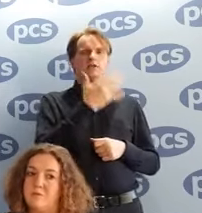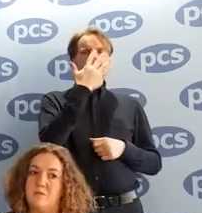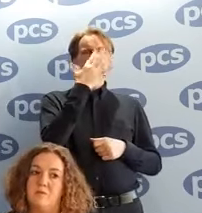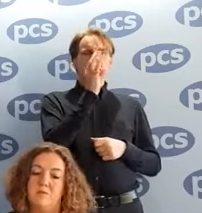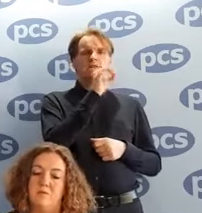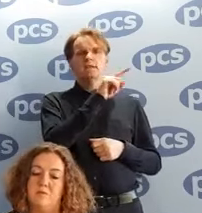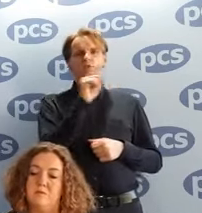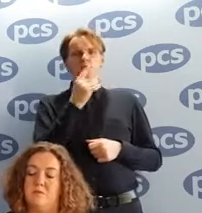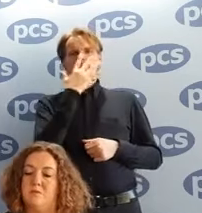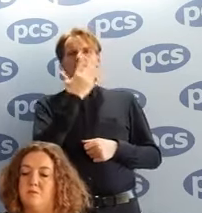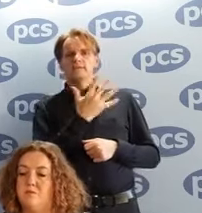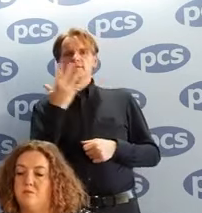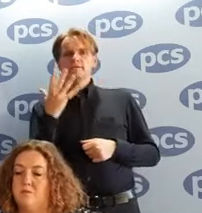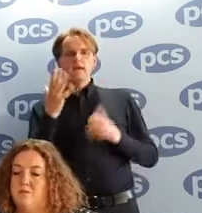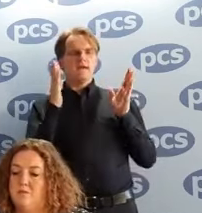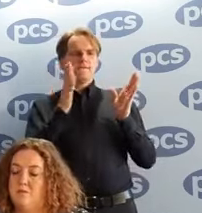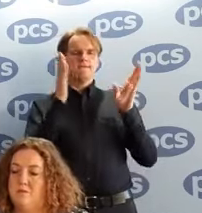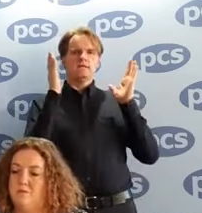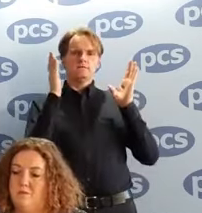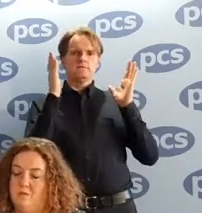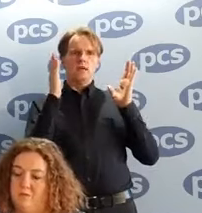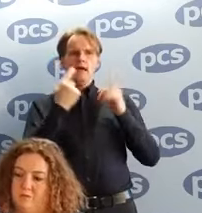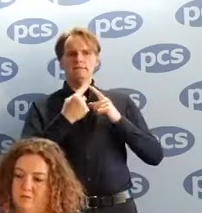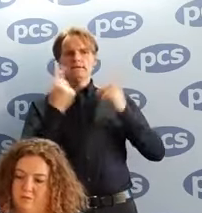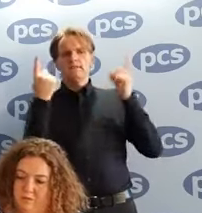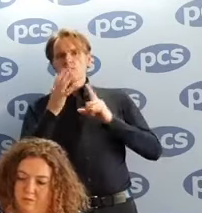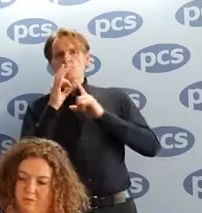alternative proposals put forward because they're hugely unfair to that